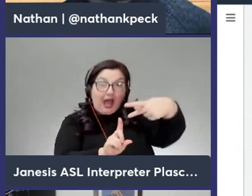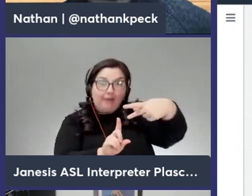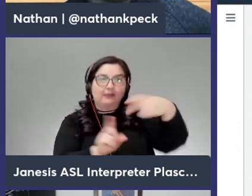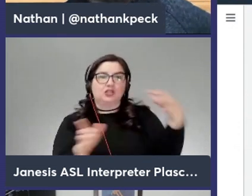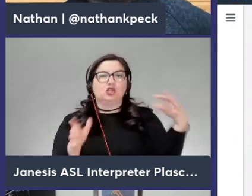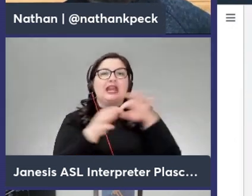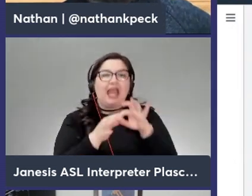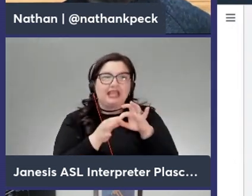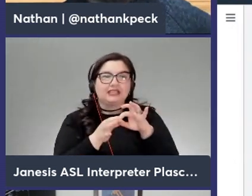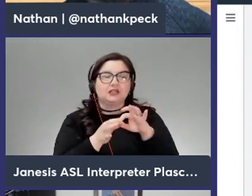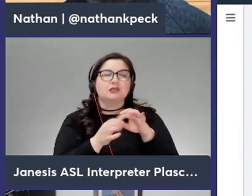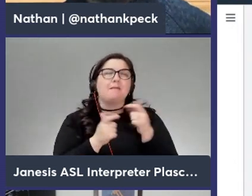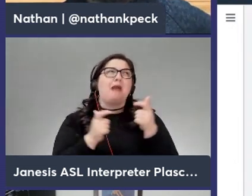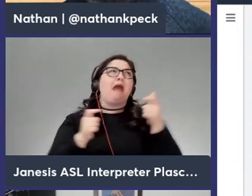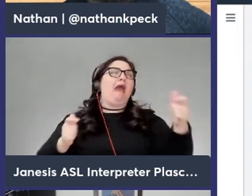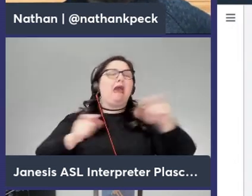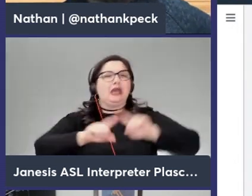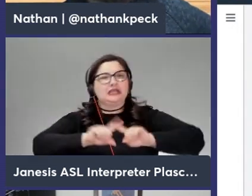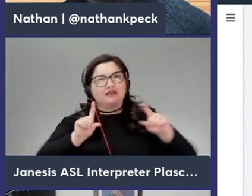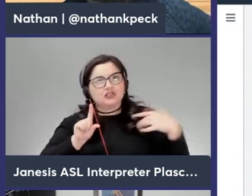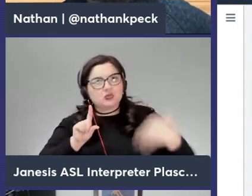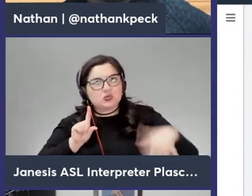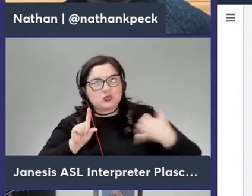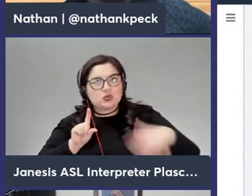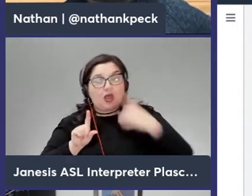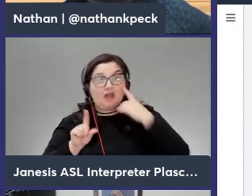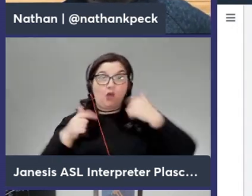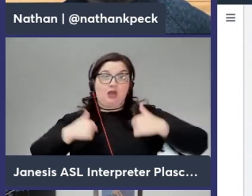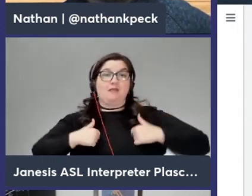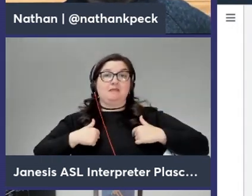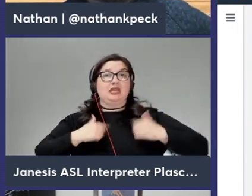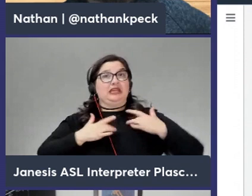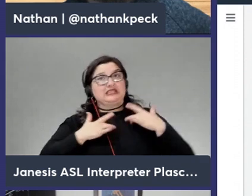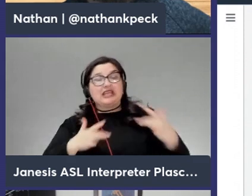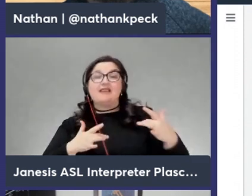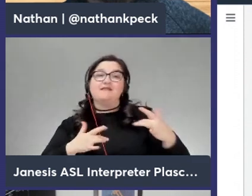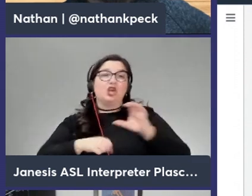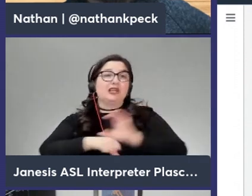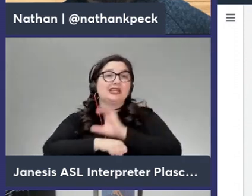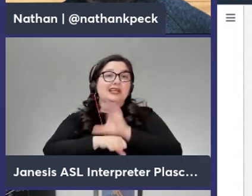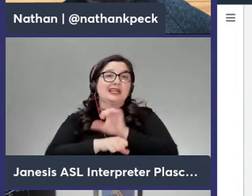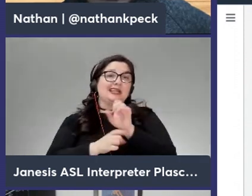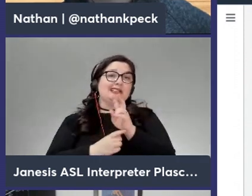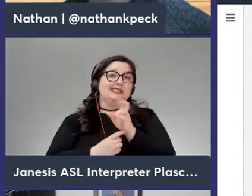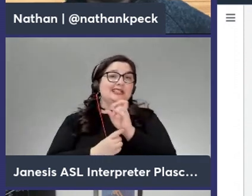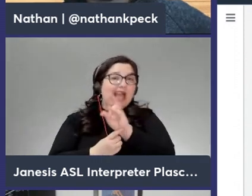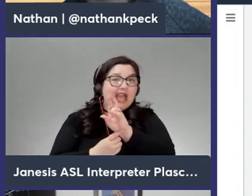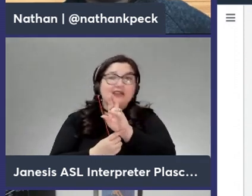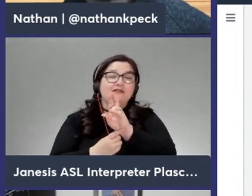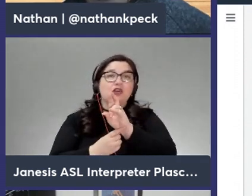So for me, that's typically a Denver pop, 25 miles down the road from me.